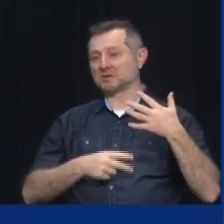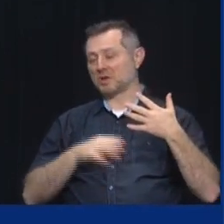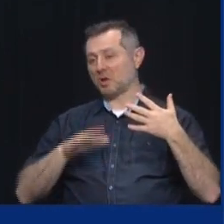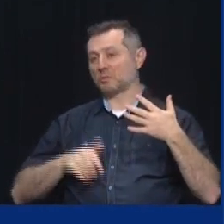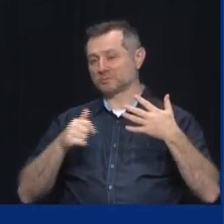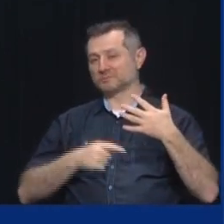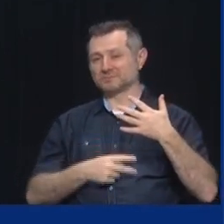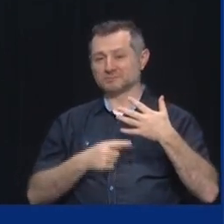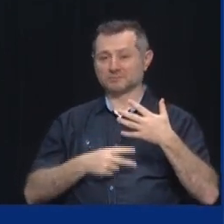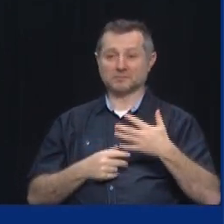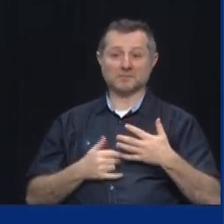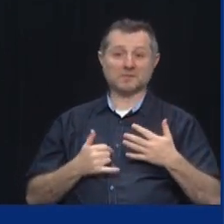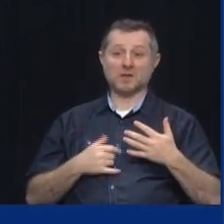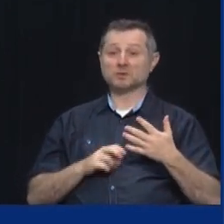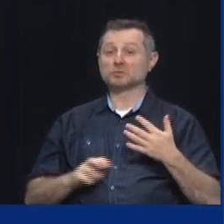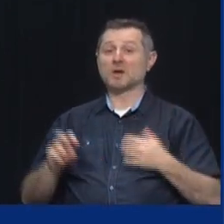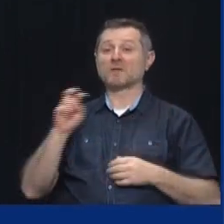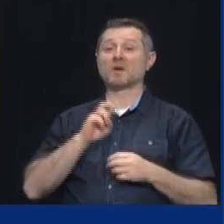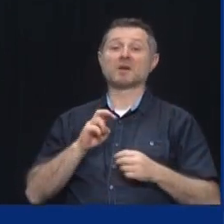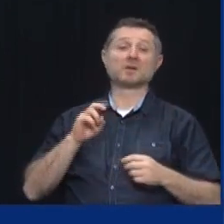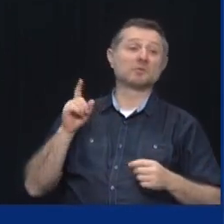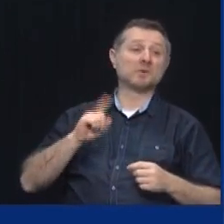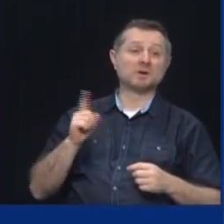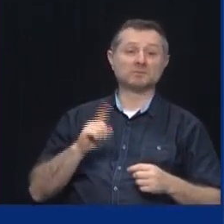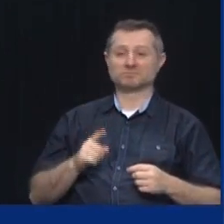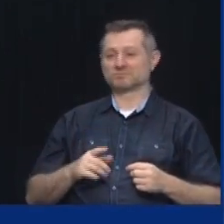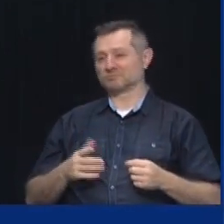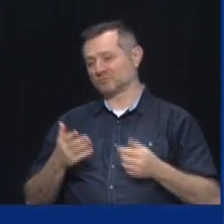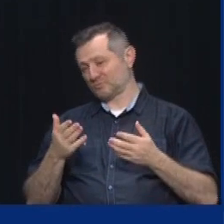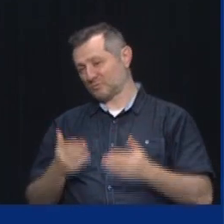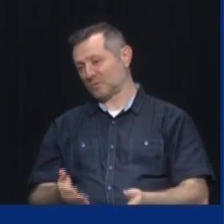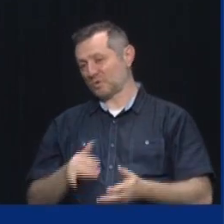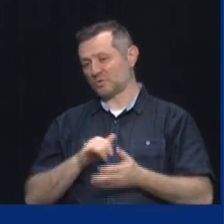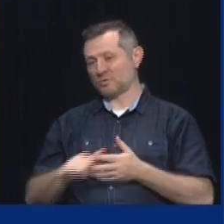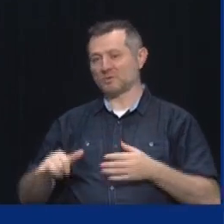NATION. WE GO BETWEEN THE LOWEST, SECOND LOWEST.